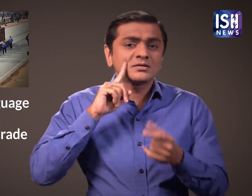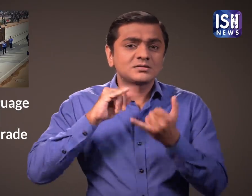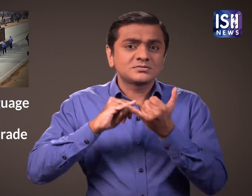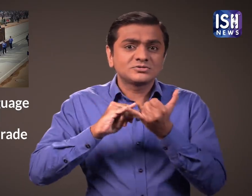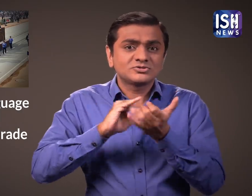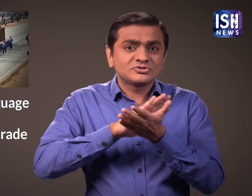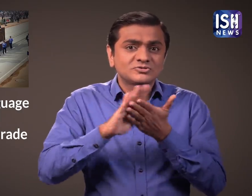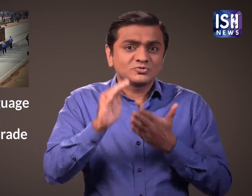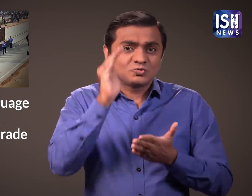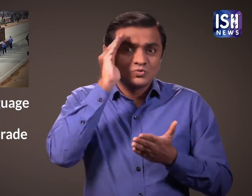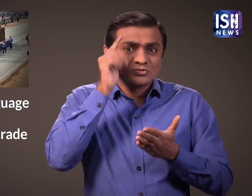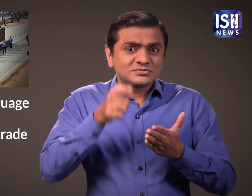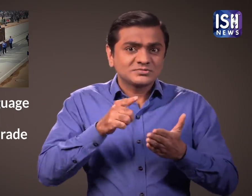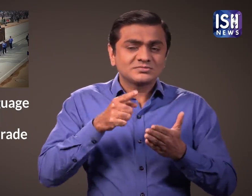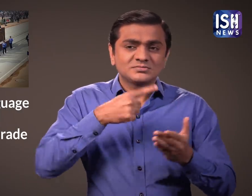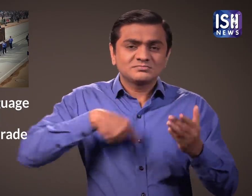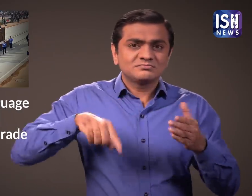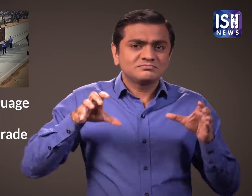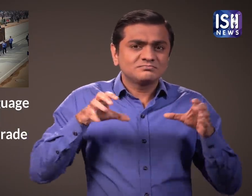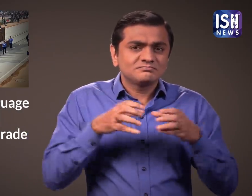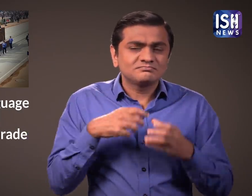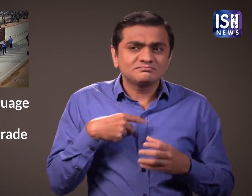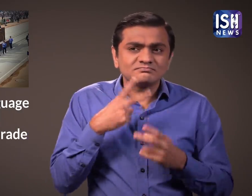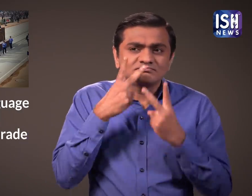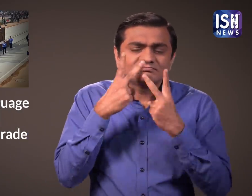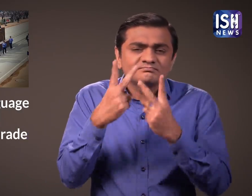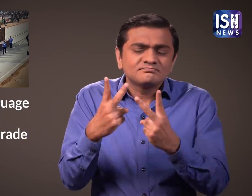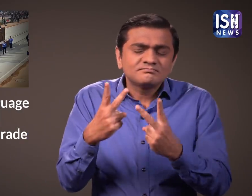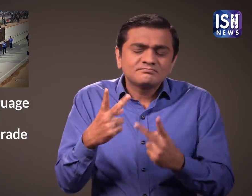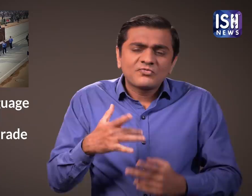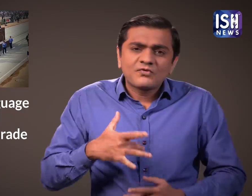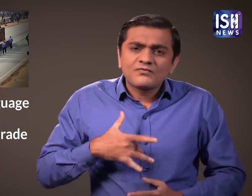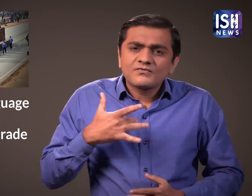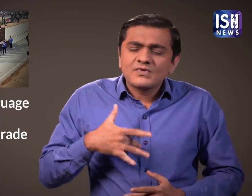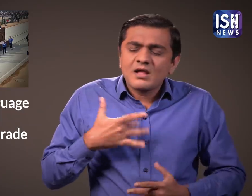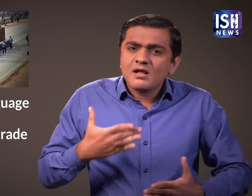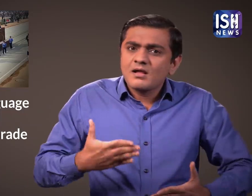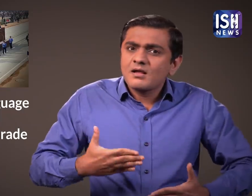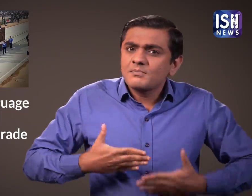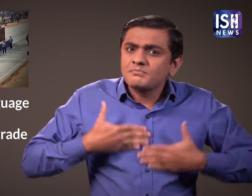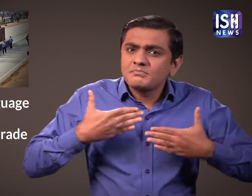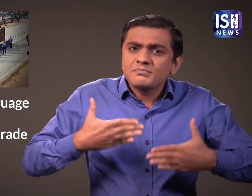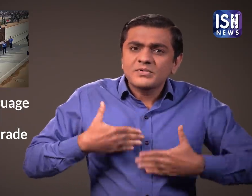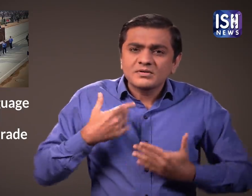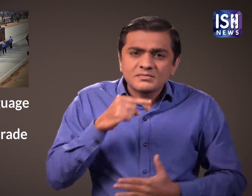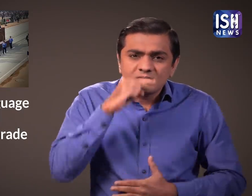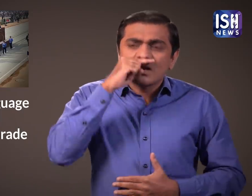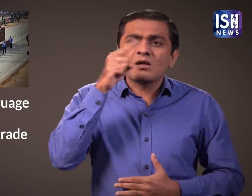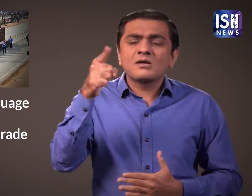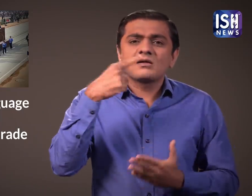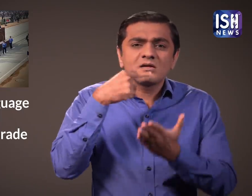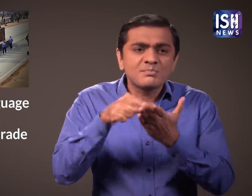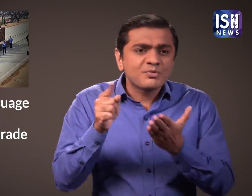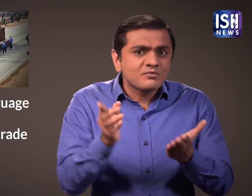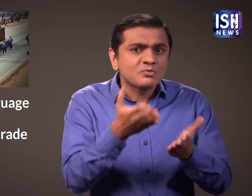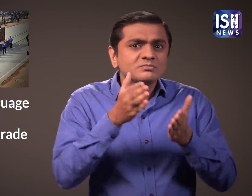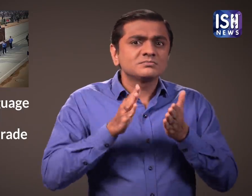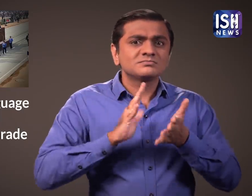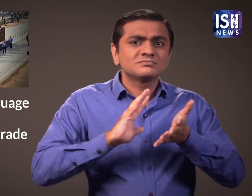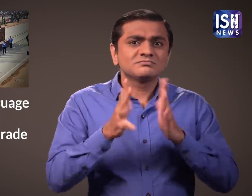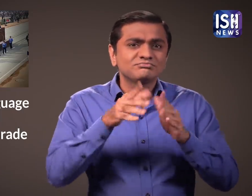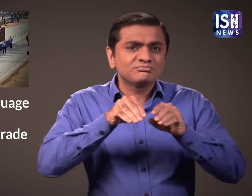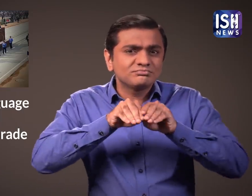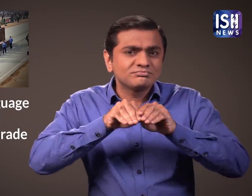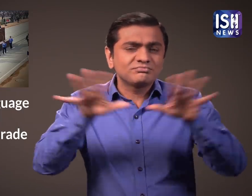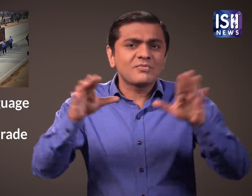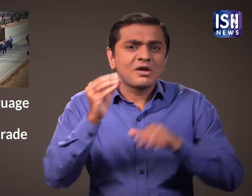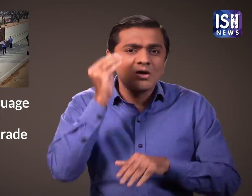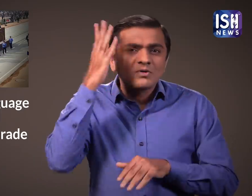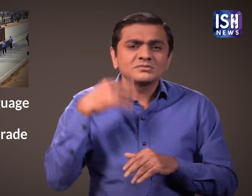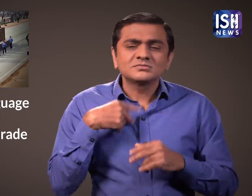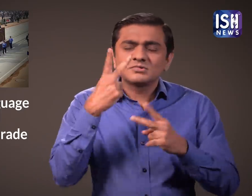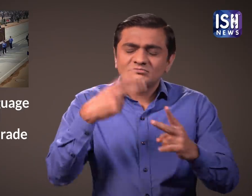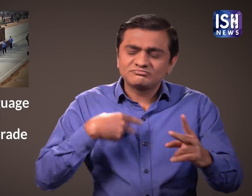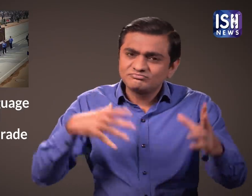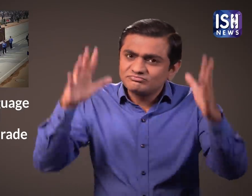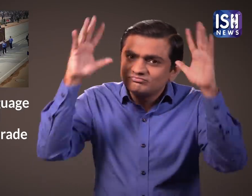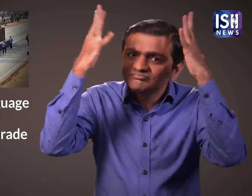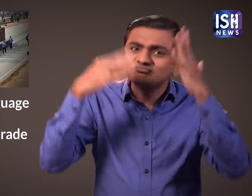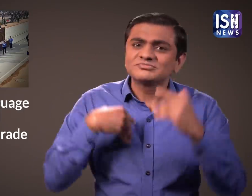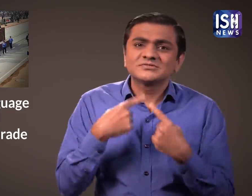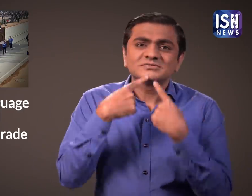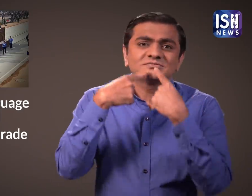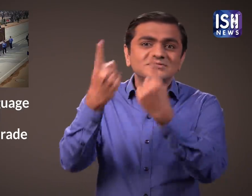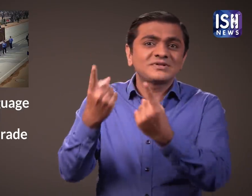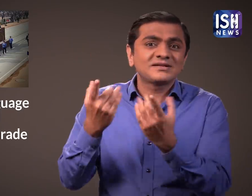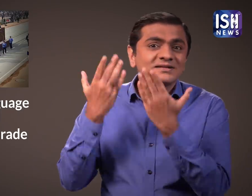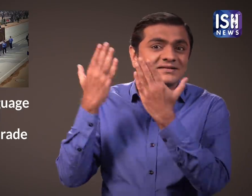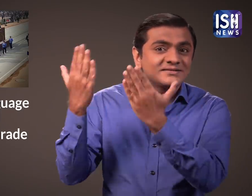ISH News are extremely happy & proud about this and applaud their efforts.